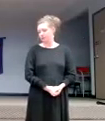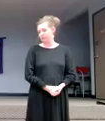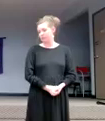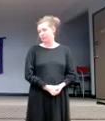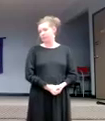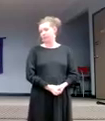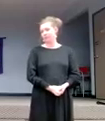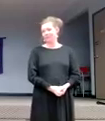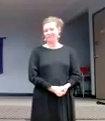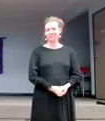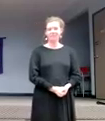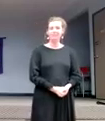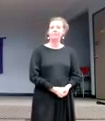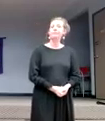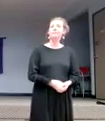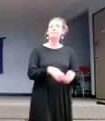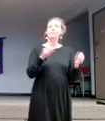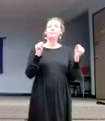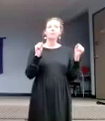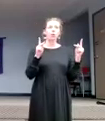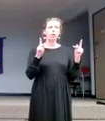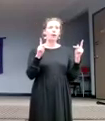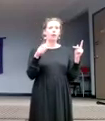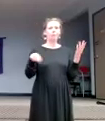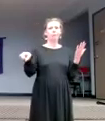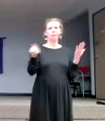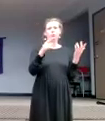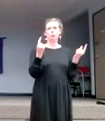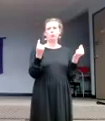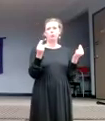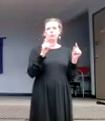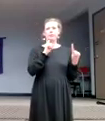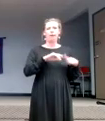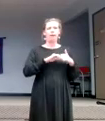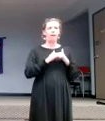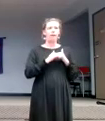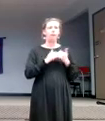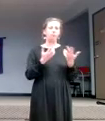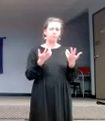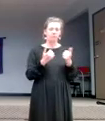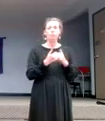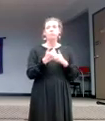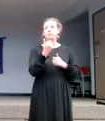Okay, so what we need from you as a property owner. So each property owner that's listed